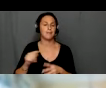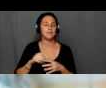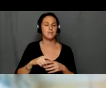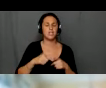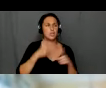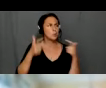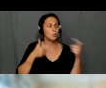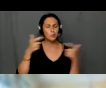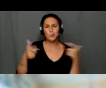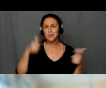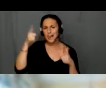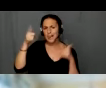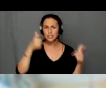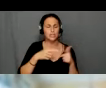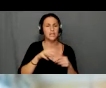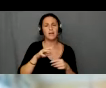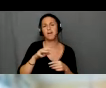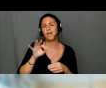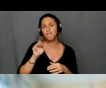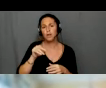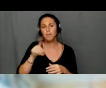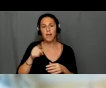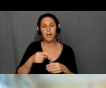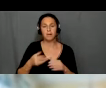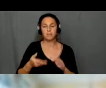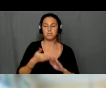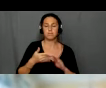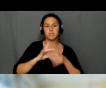And these giant logistic firms that they contract to run their warehouses.